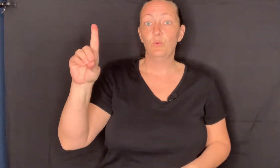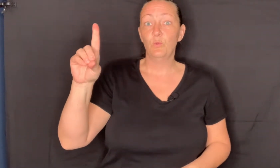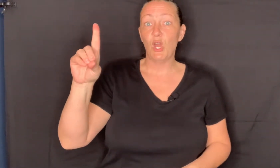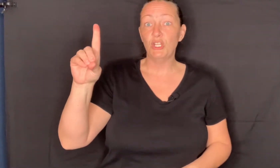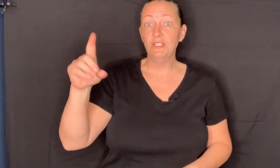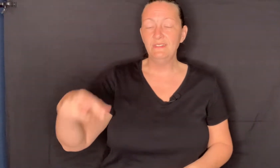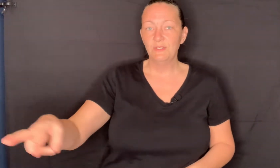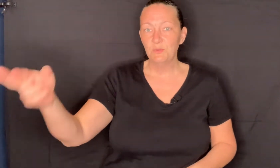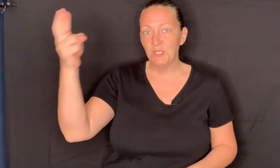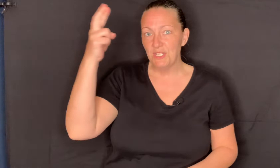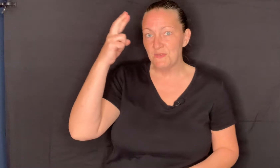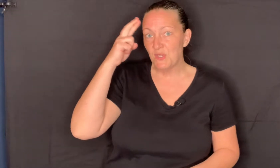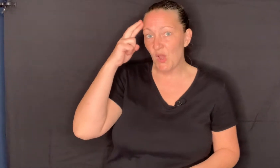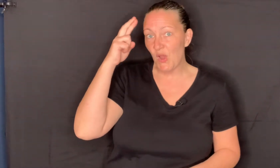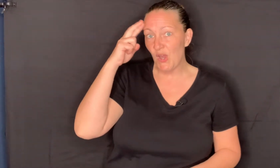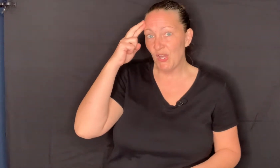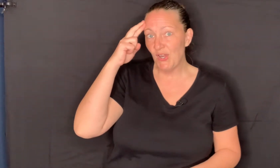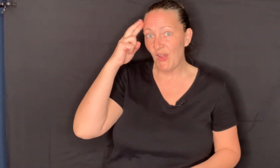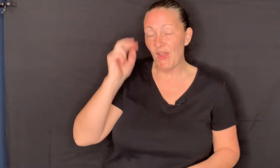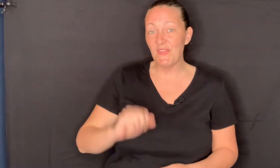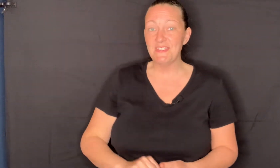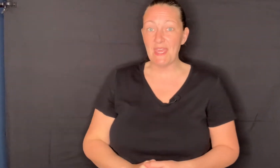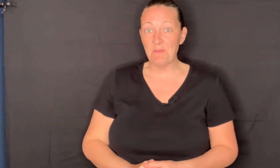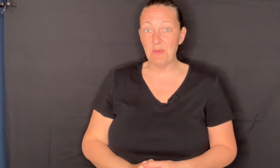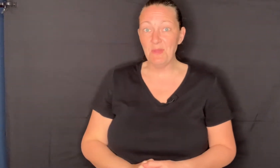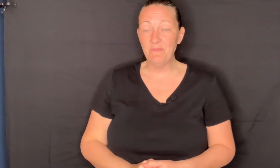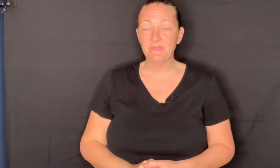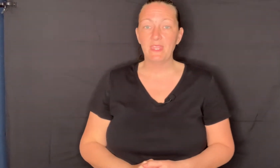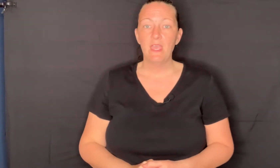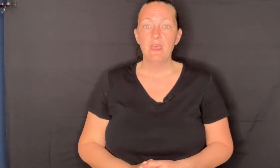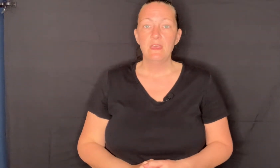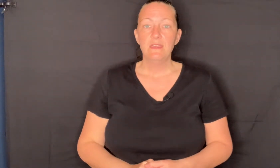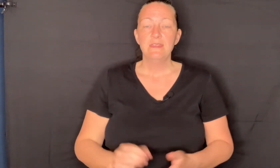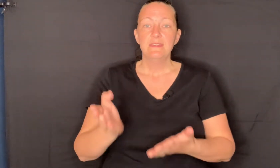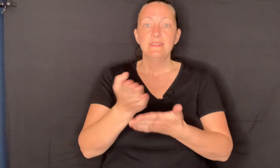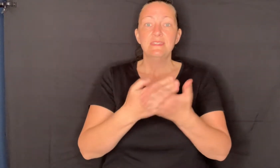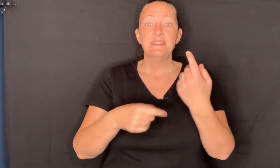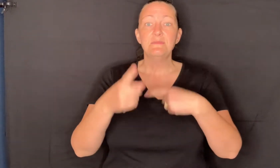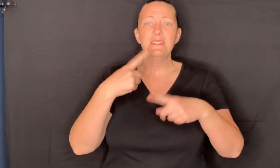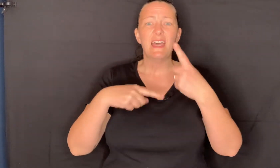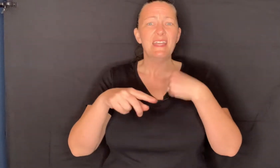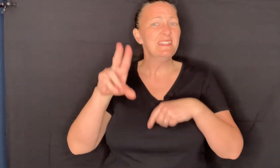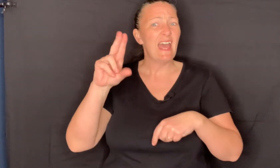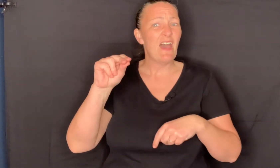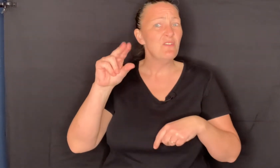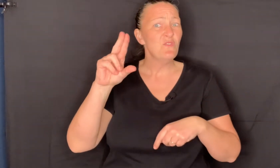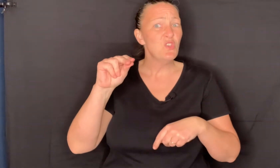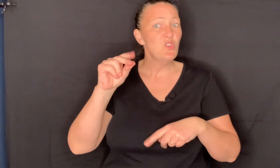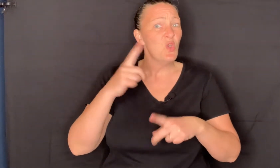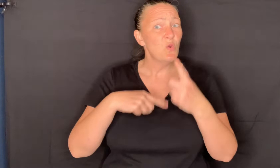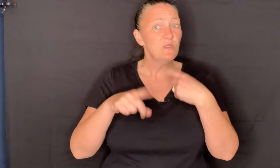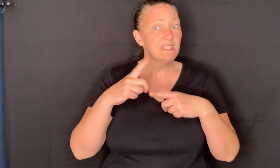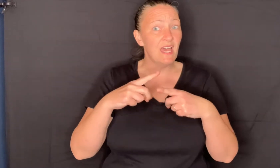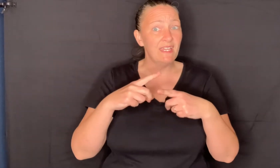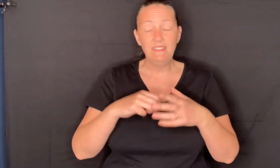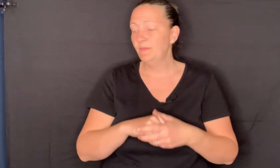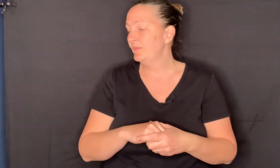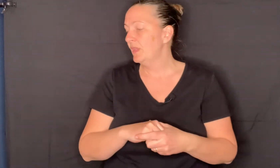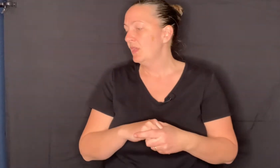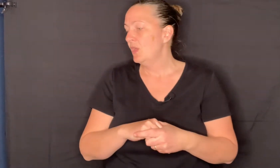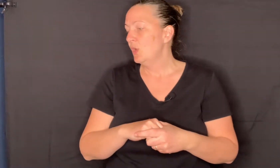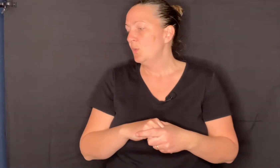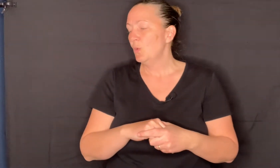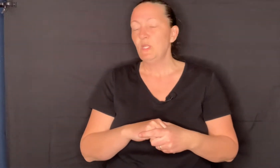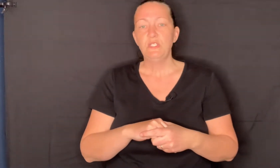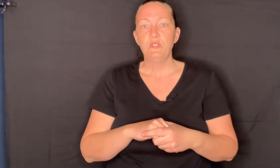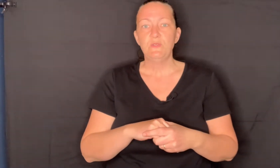Ronald we are going to use an "R" on the temple. some signs that had no sign we are going to use